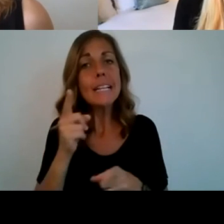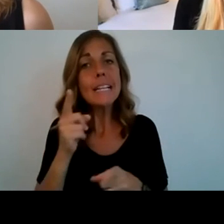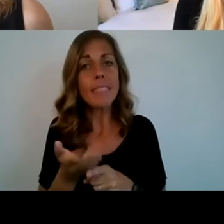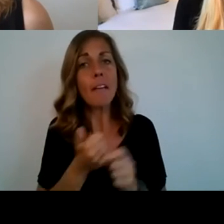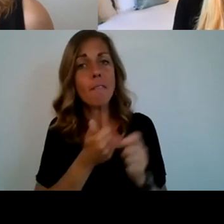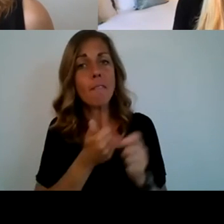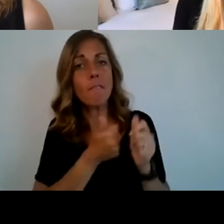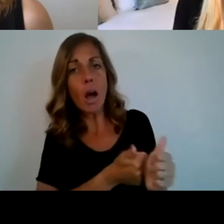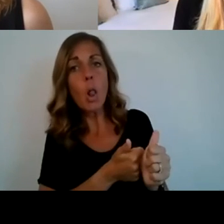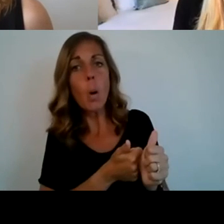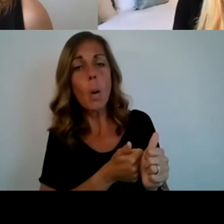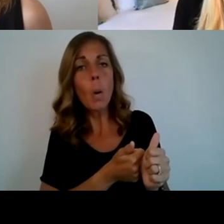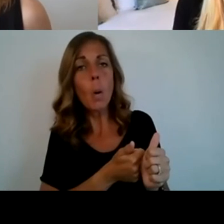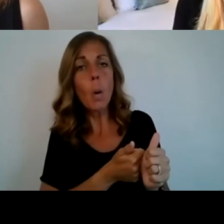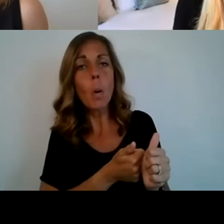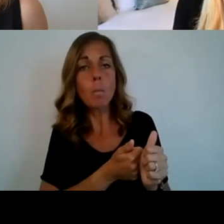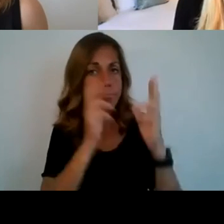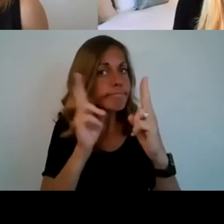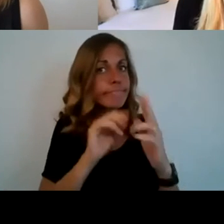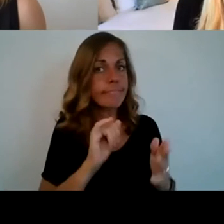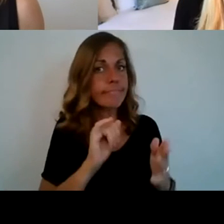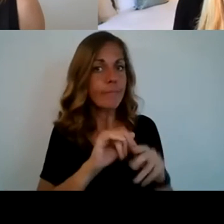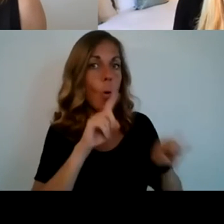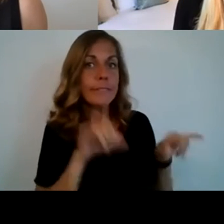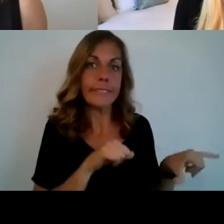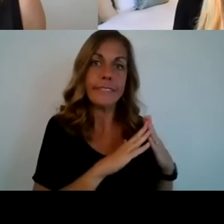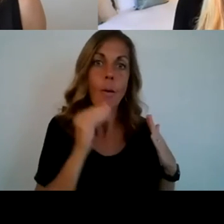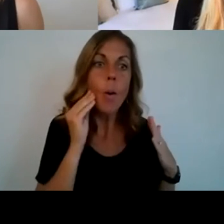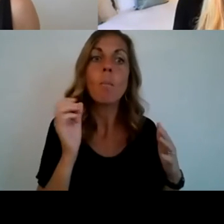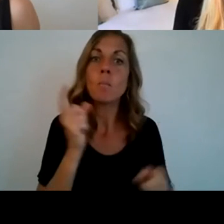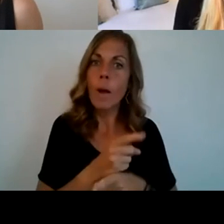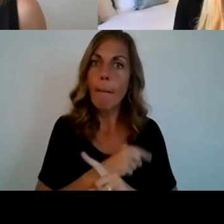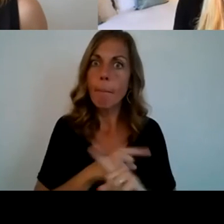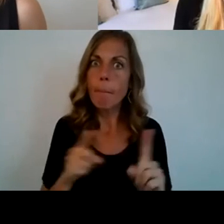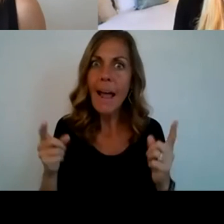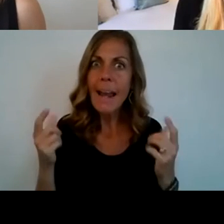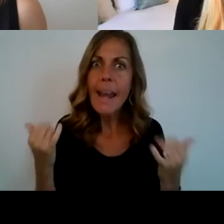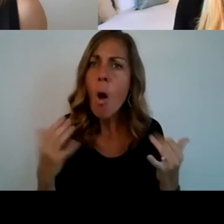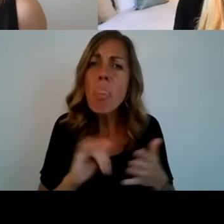following through with that order. But then, you know, here is a very early stage company.